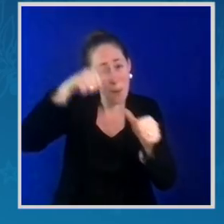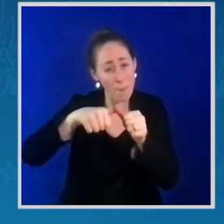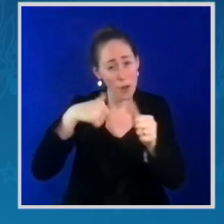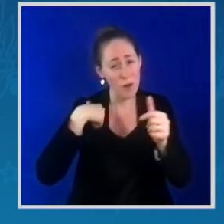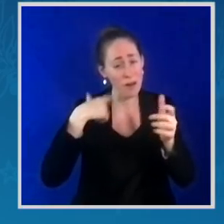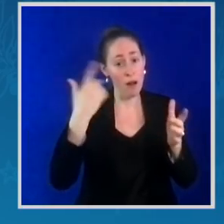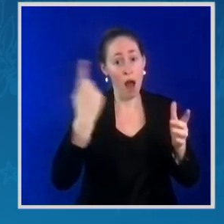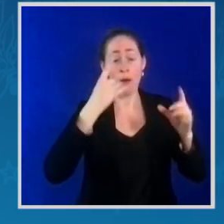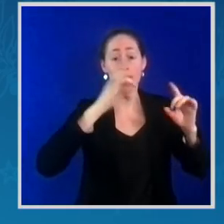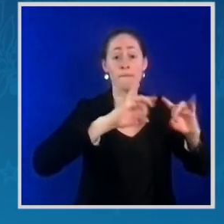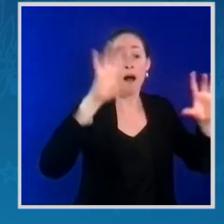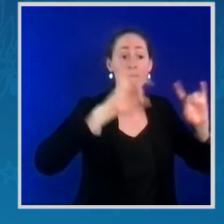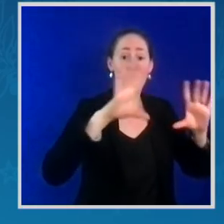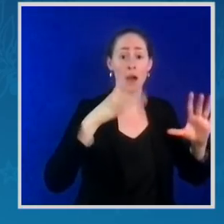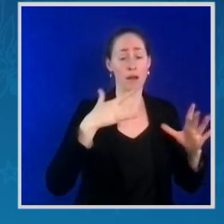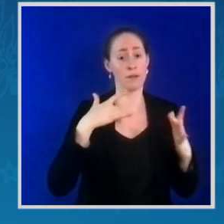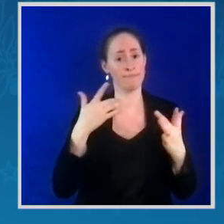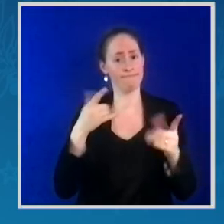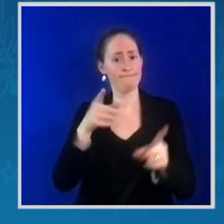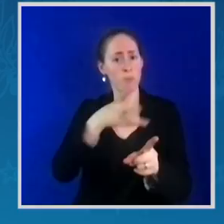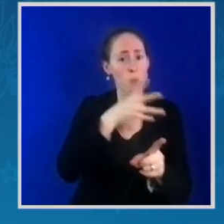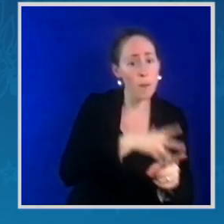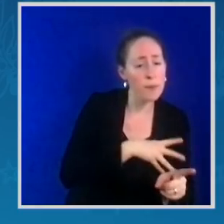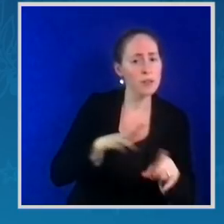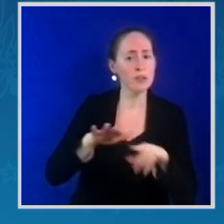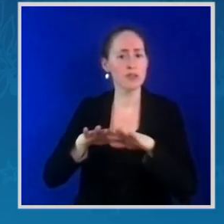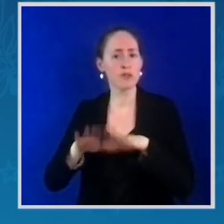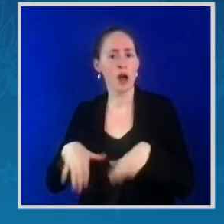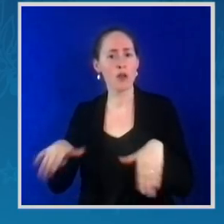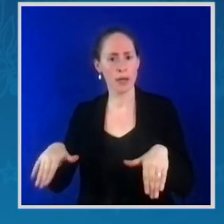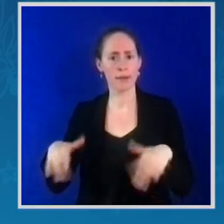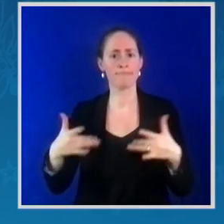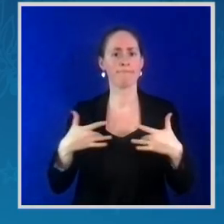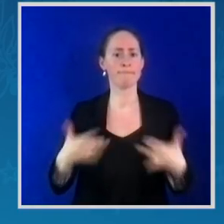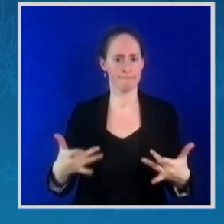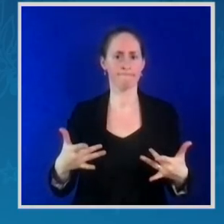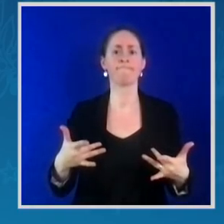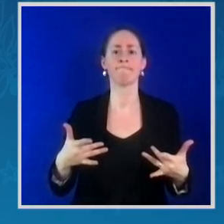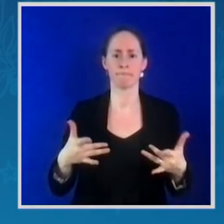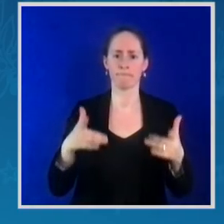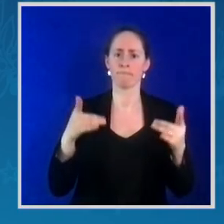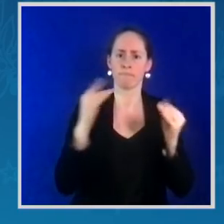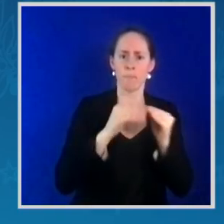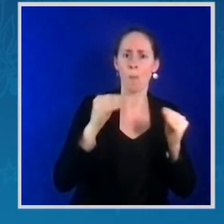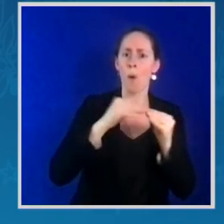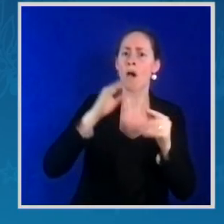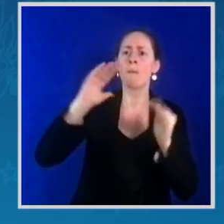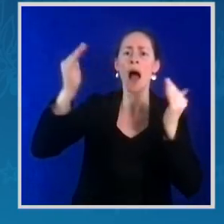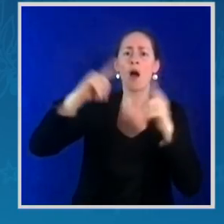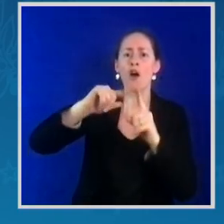and usually disproportionately so and so. There are many avenues through which we can address that,